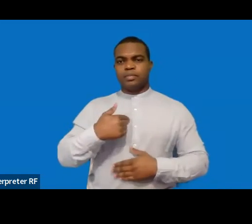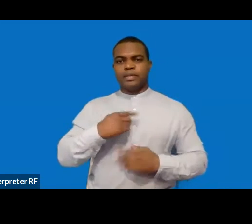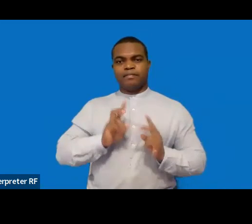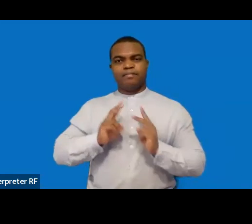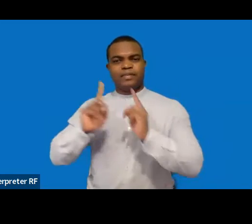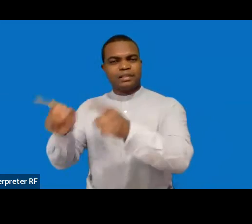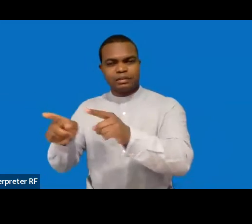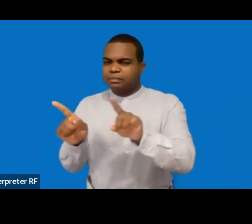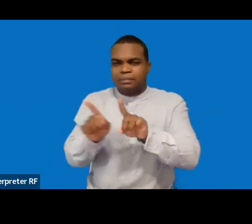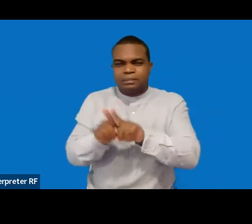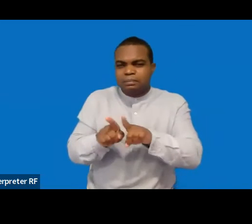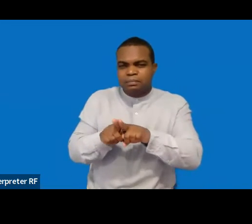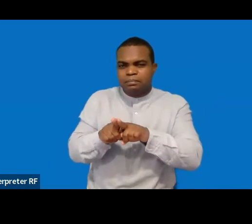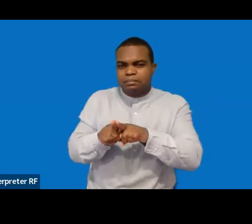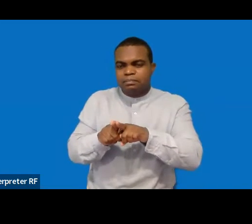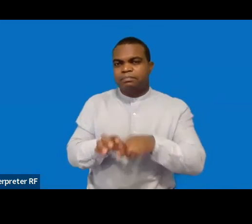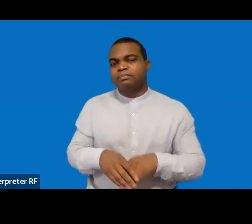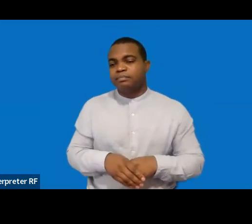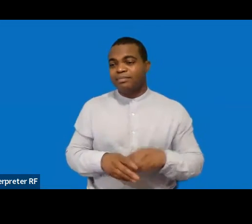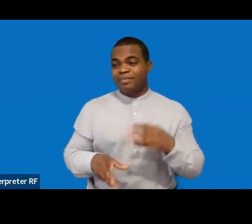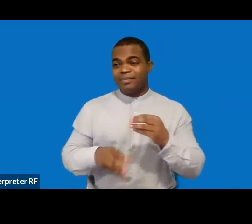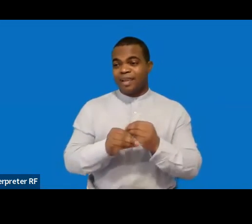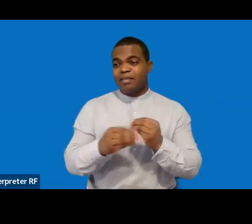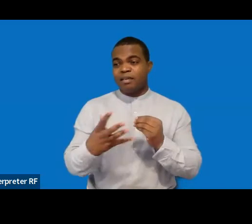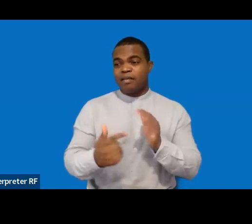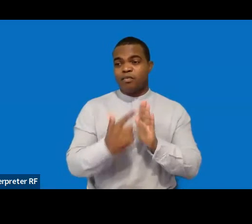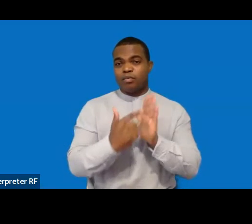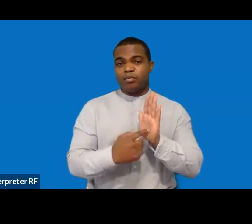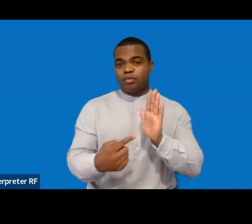but has residency status in the European Union.